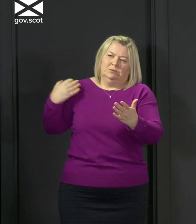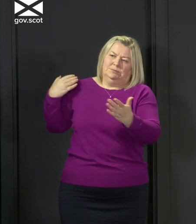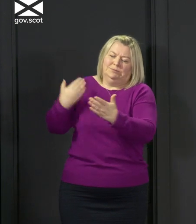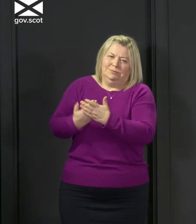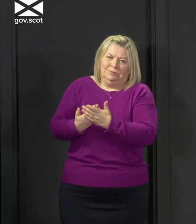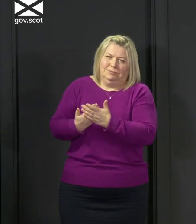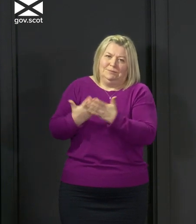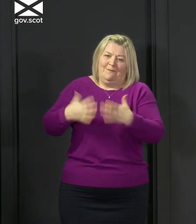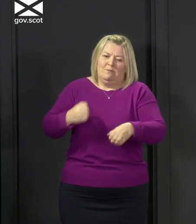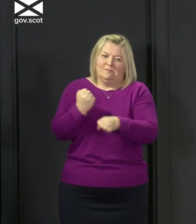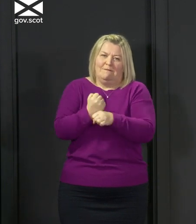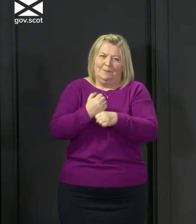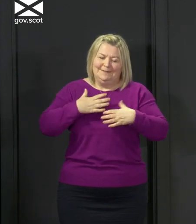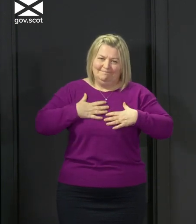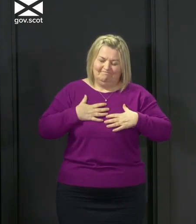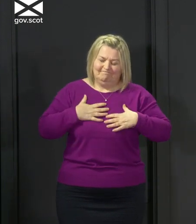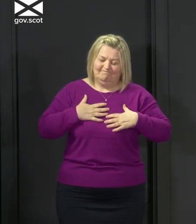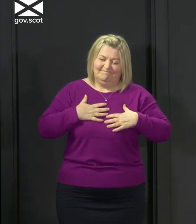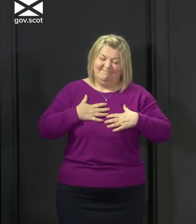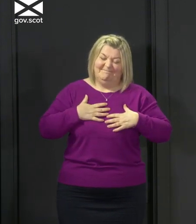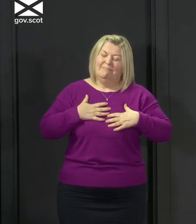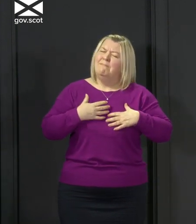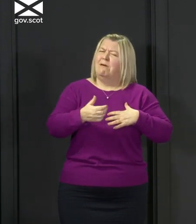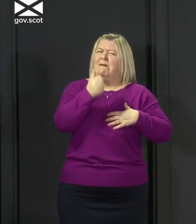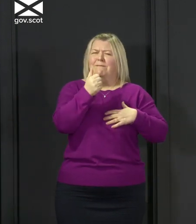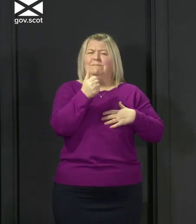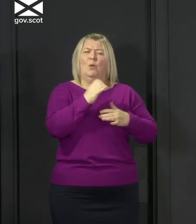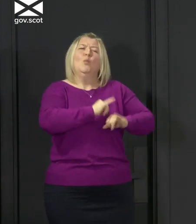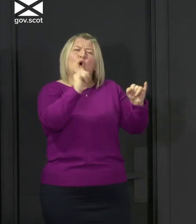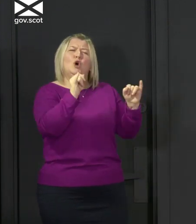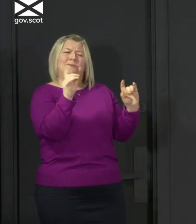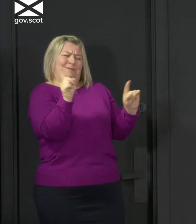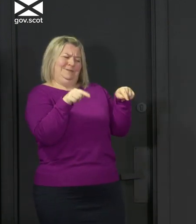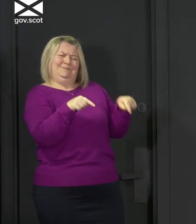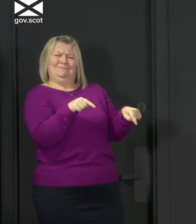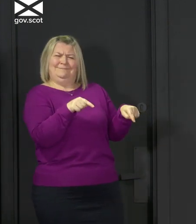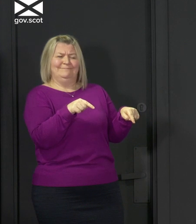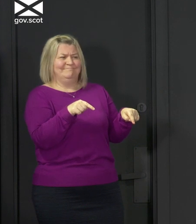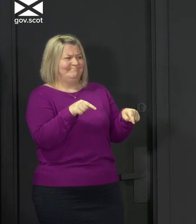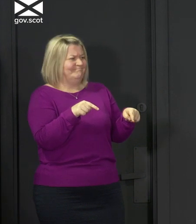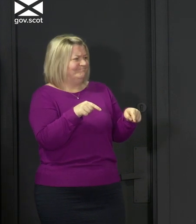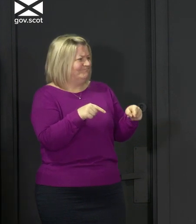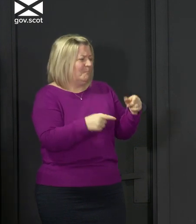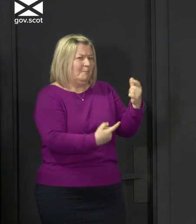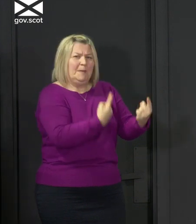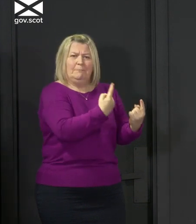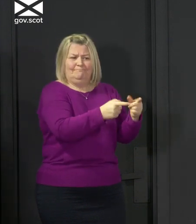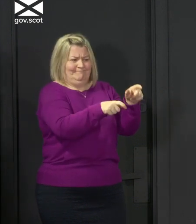it is as nothing compared to the difficulties faced by those who contract Covid-19, or whose